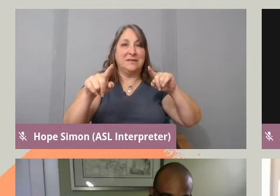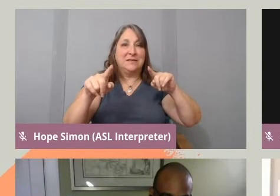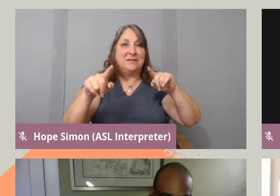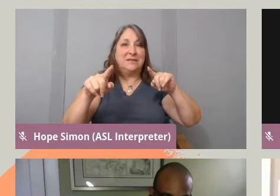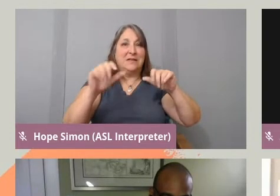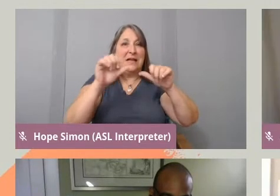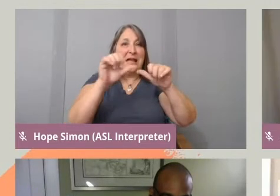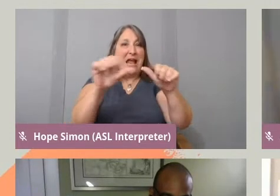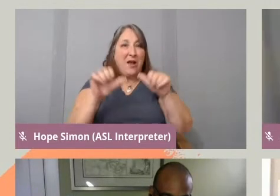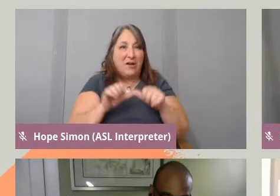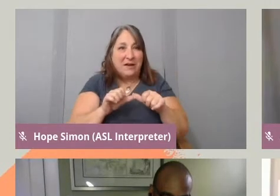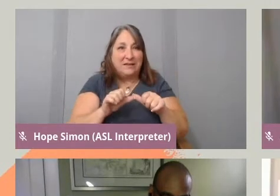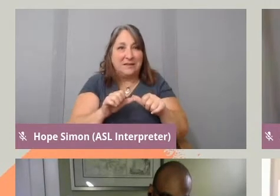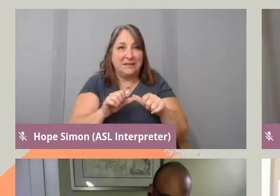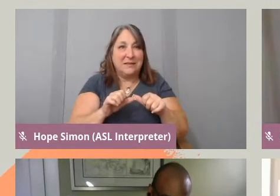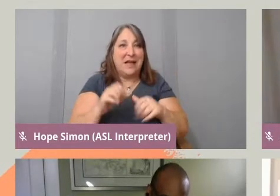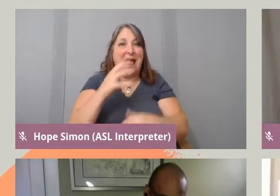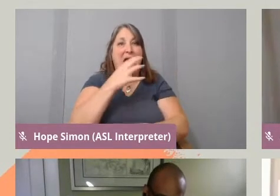And, yeah, I just wanted to add too with the mentorship